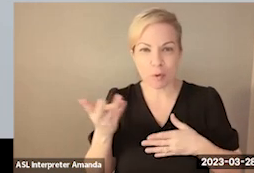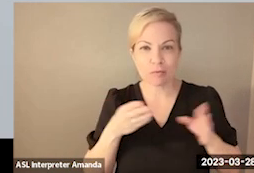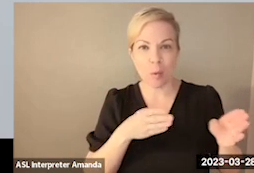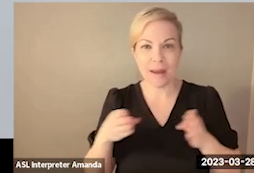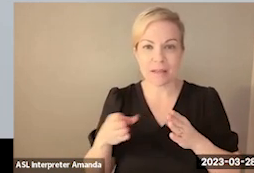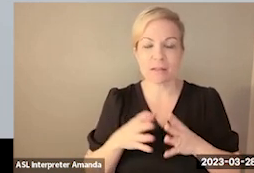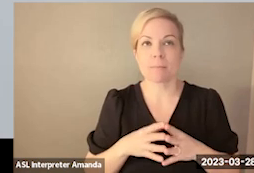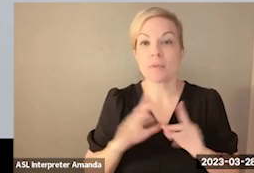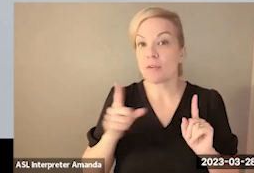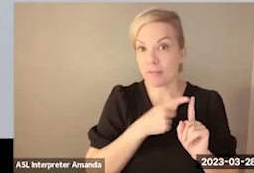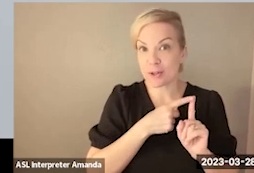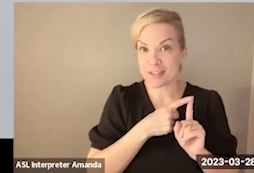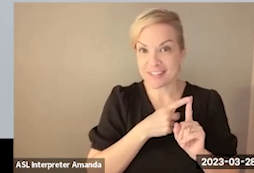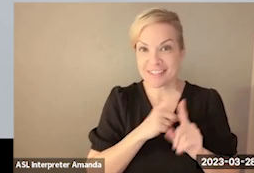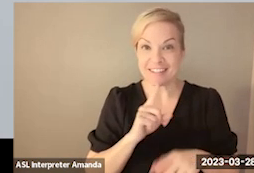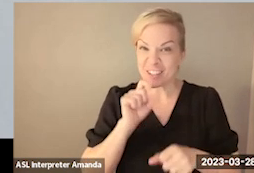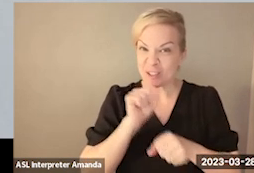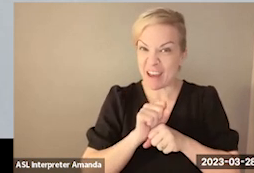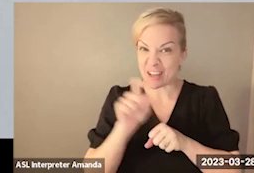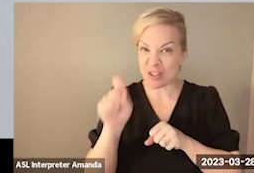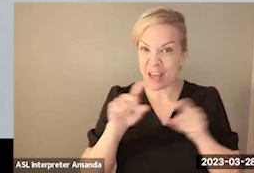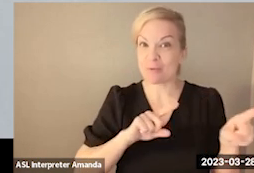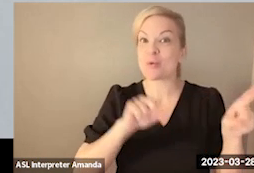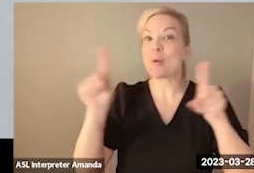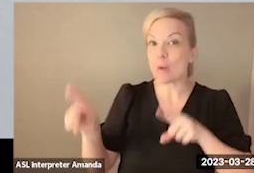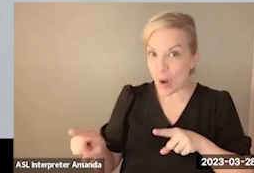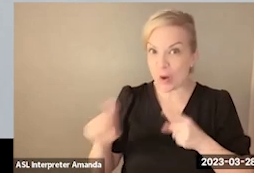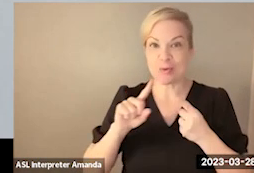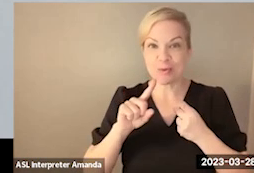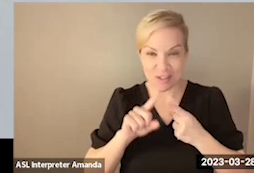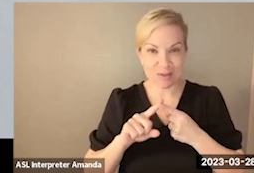Debbie Stine, Science & Technology Policy Academy: you need to actually go to your City council or Town Council, whatever it is meeting.